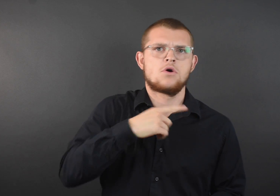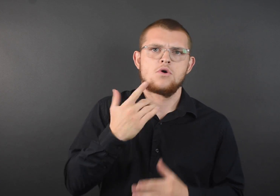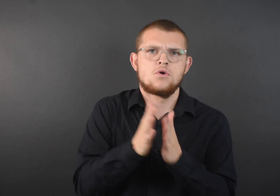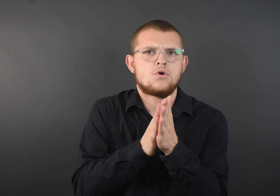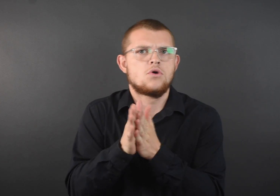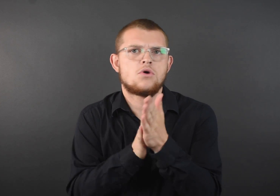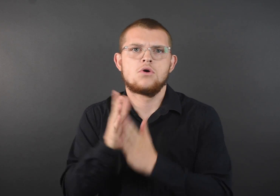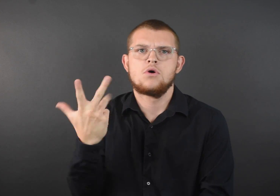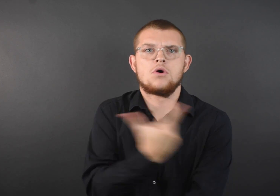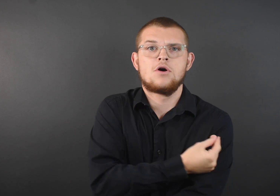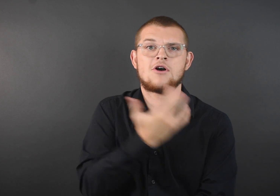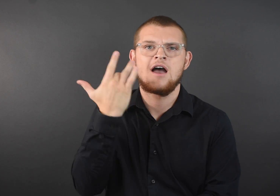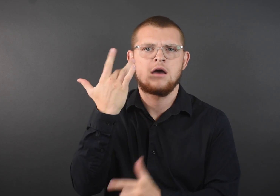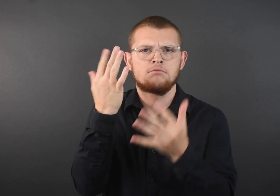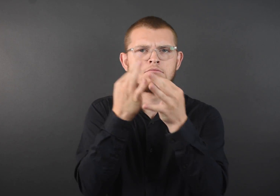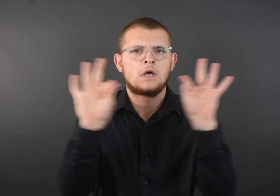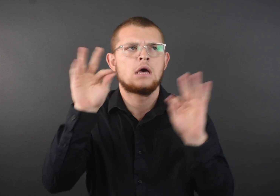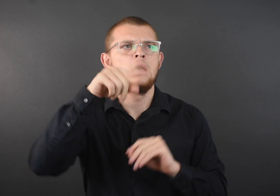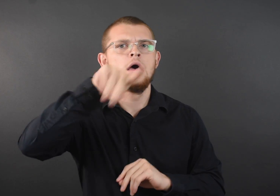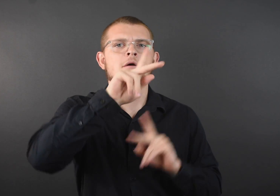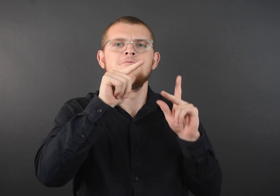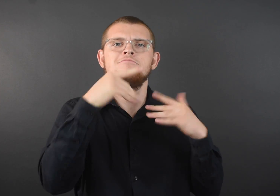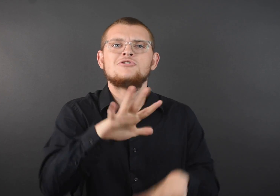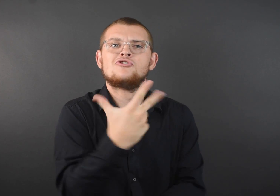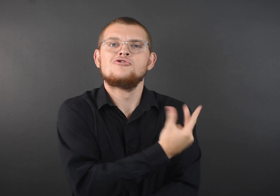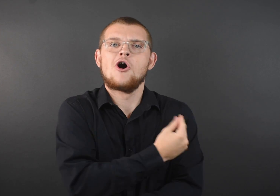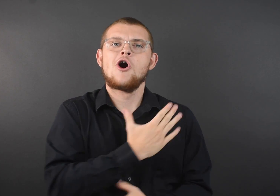Some, like Cunningham, want protection from the delta variant.